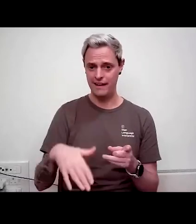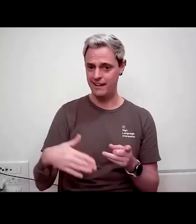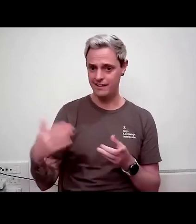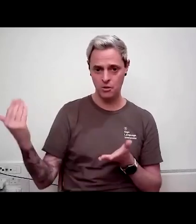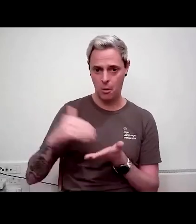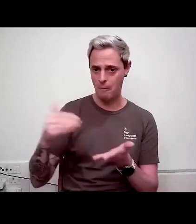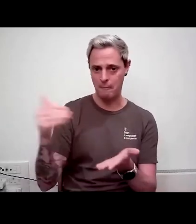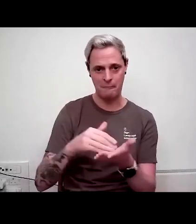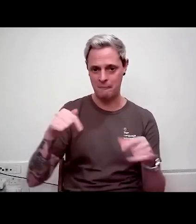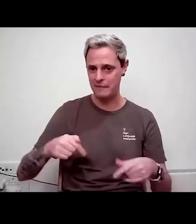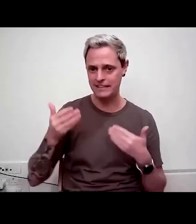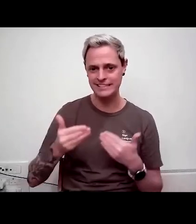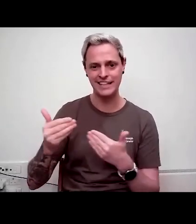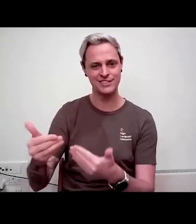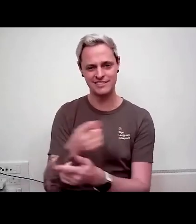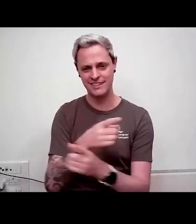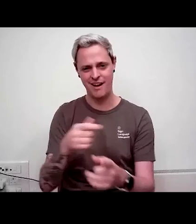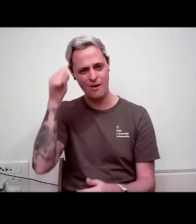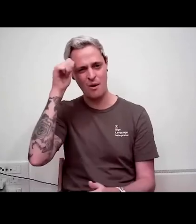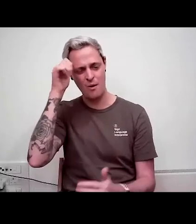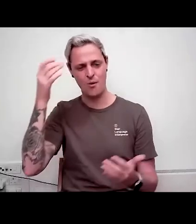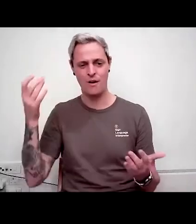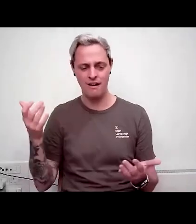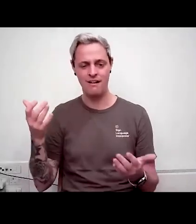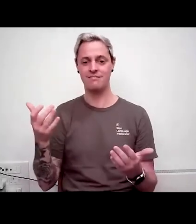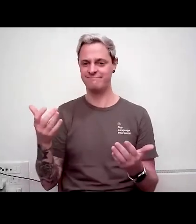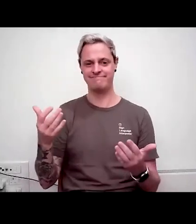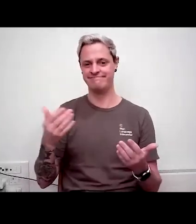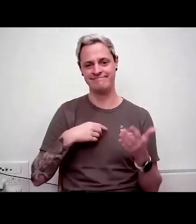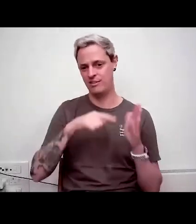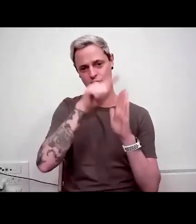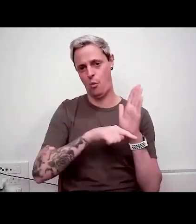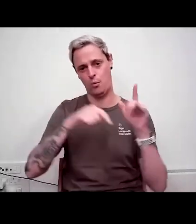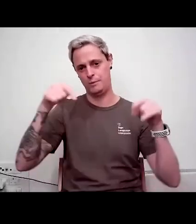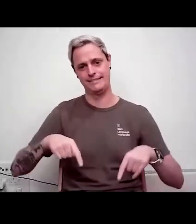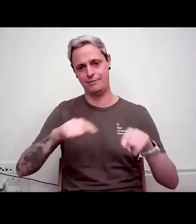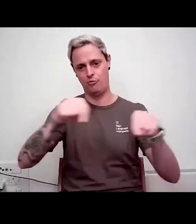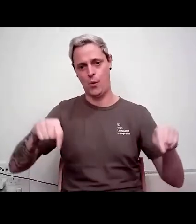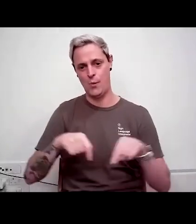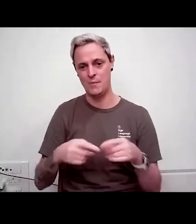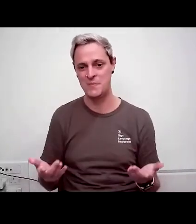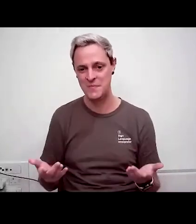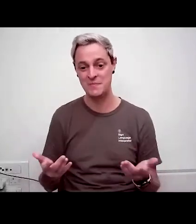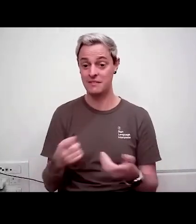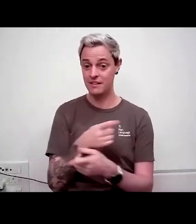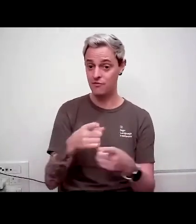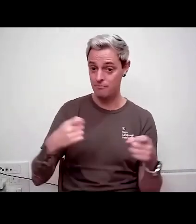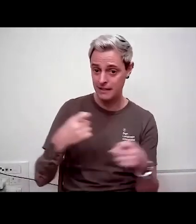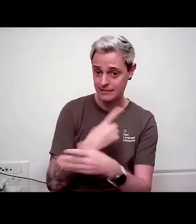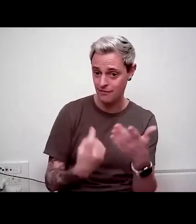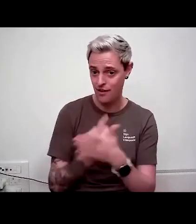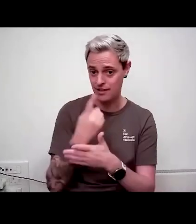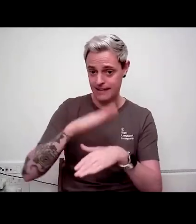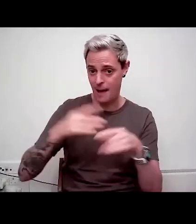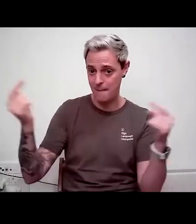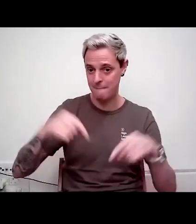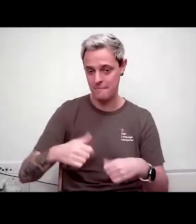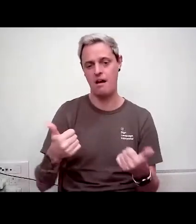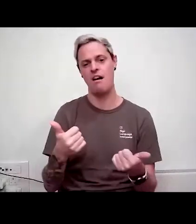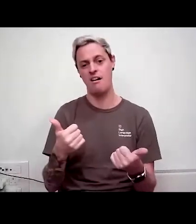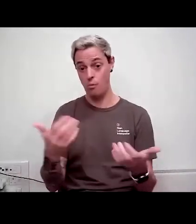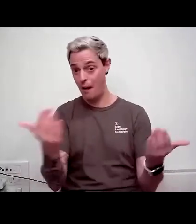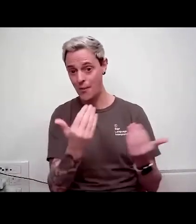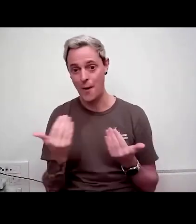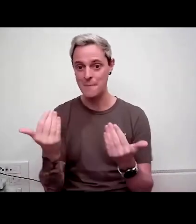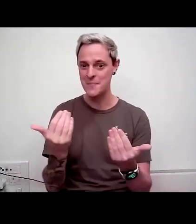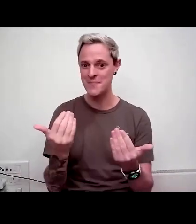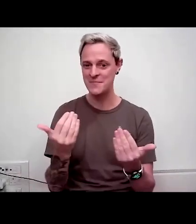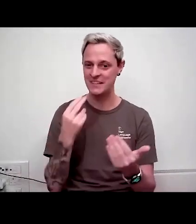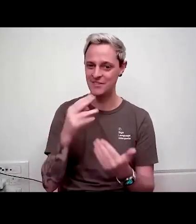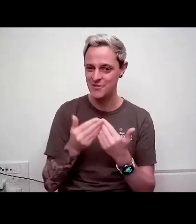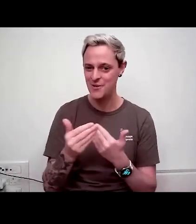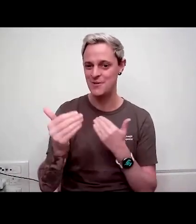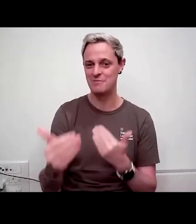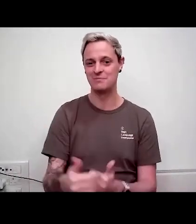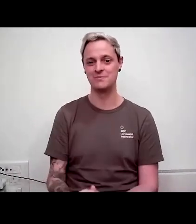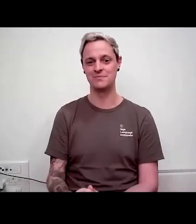you'll have heard these housekeeping rules before, but if you haven't, and this is your first session you're more than welcome here with us this afternoon.